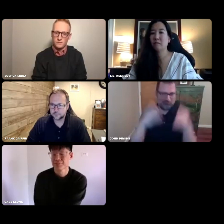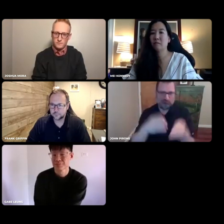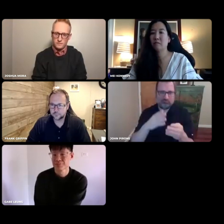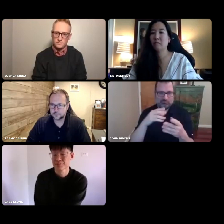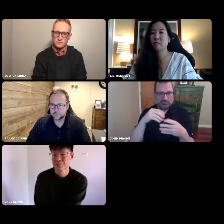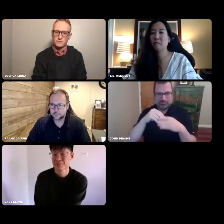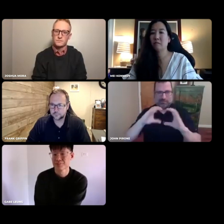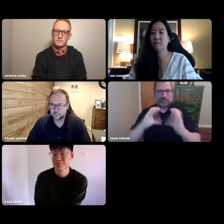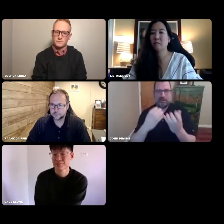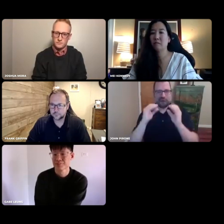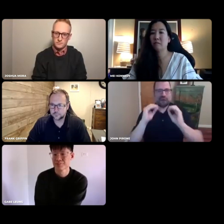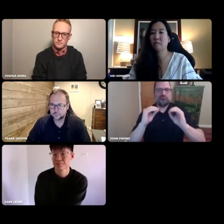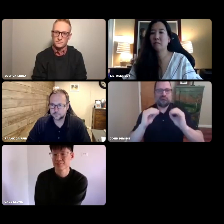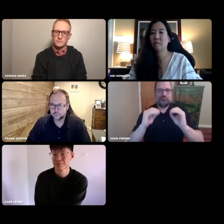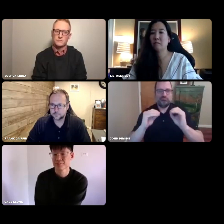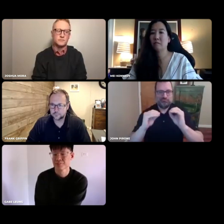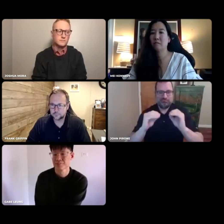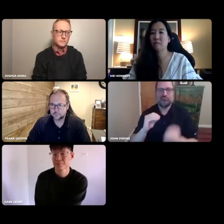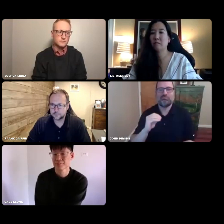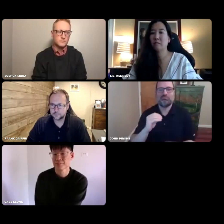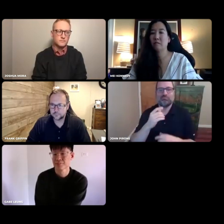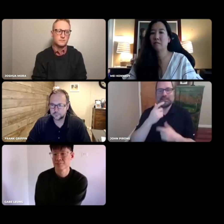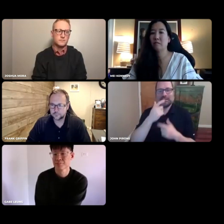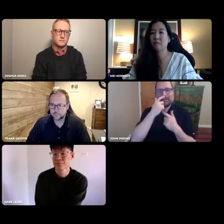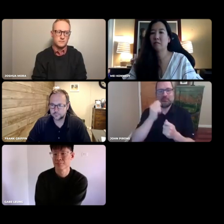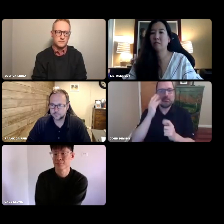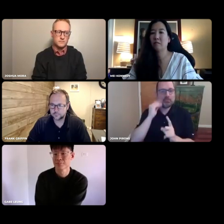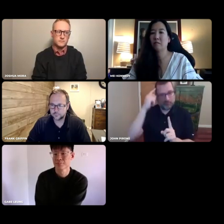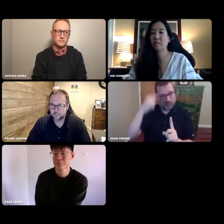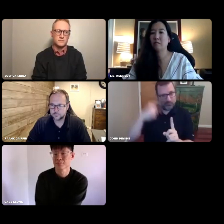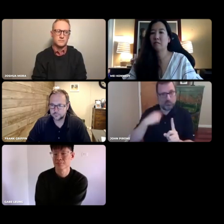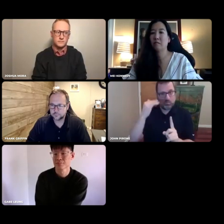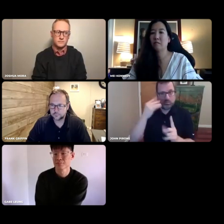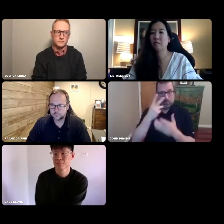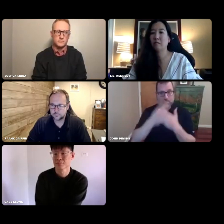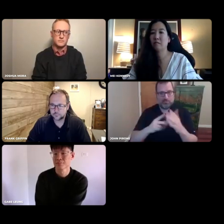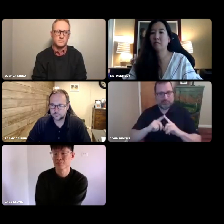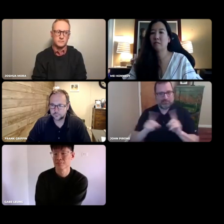They were in person, in class.